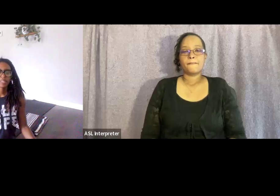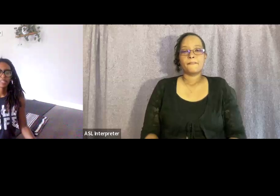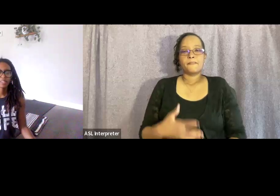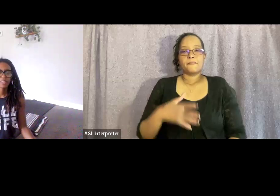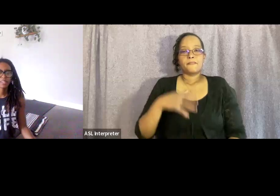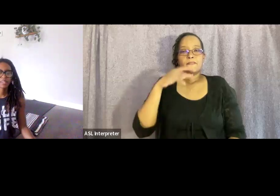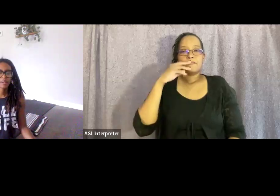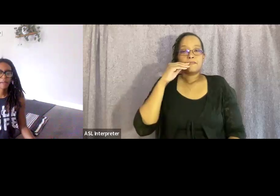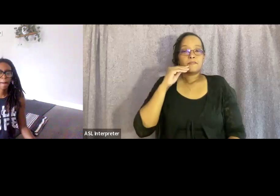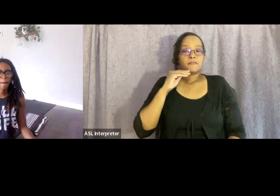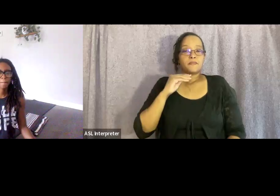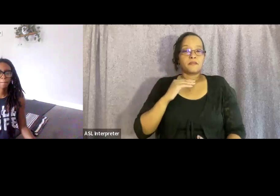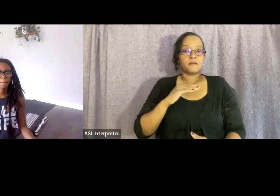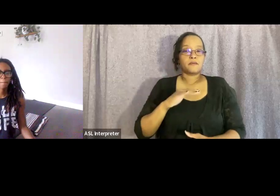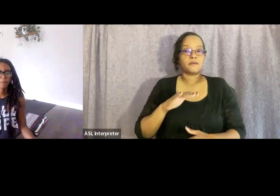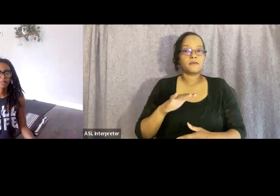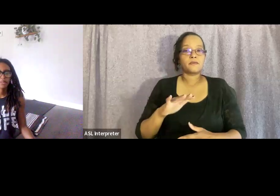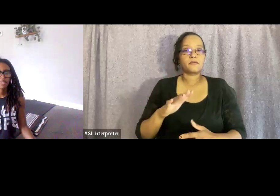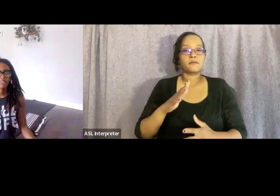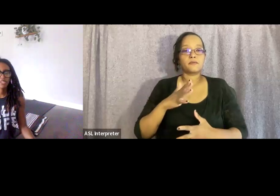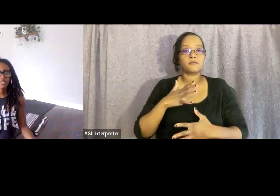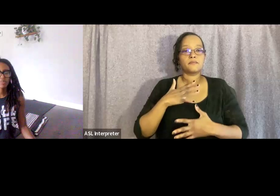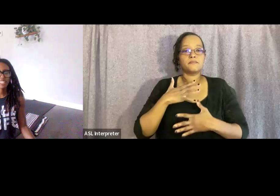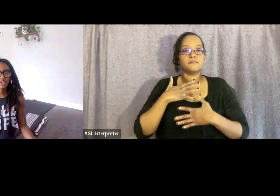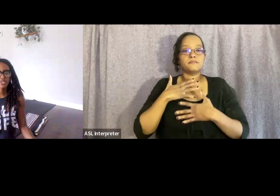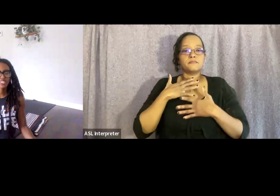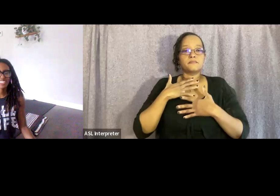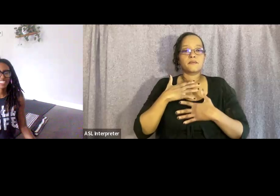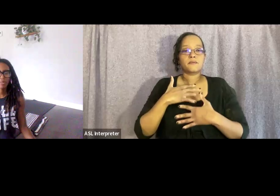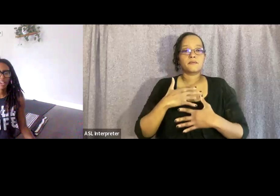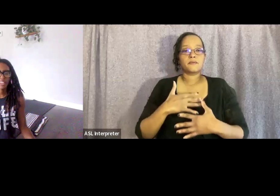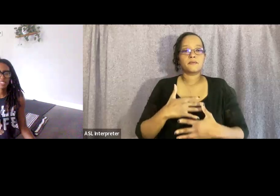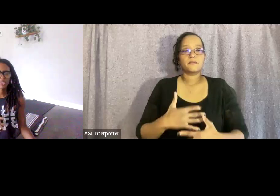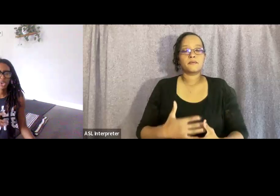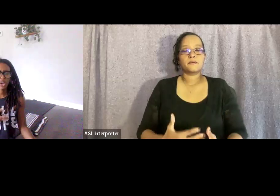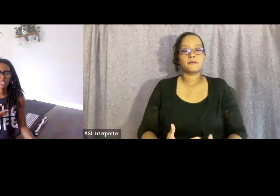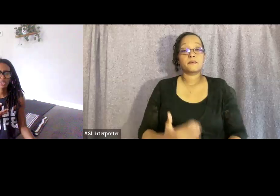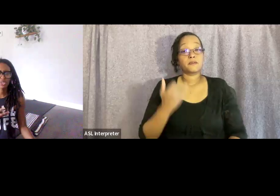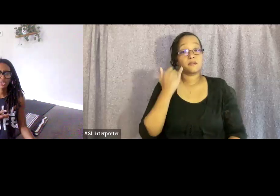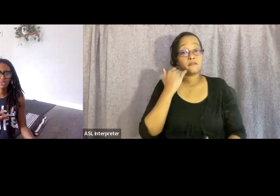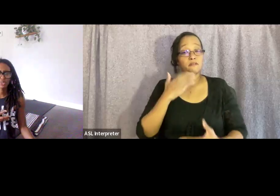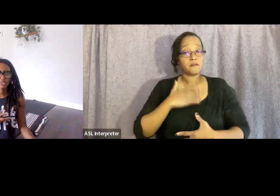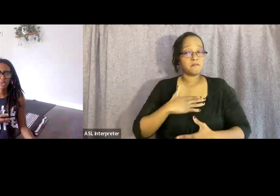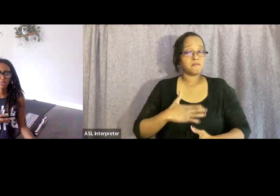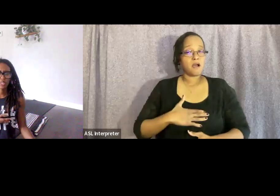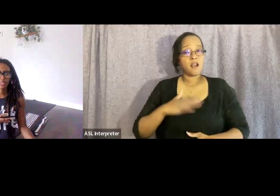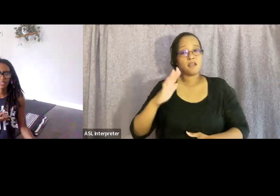If there's something else that the body is calling you to do this moment,